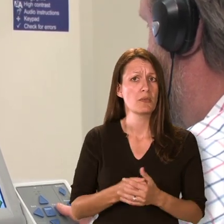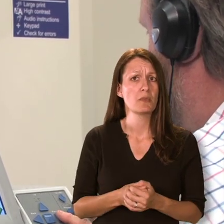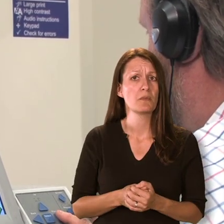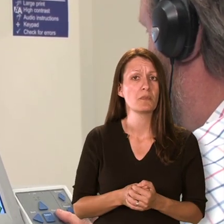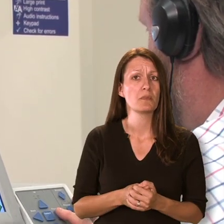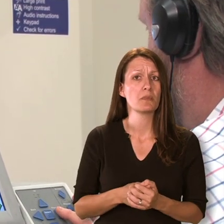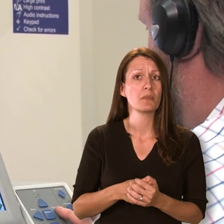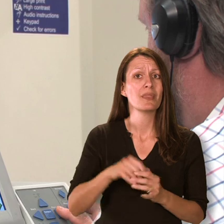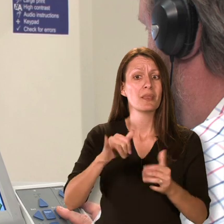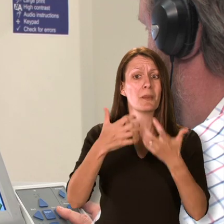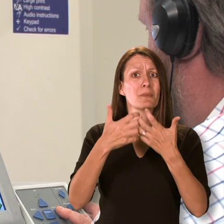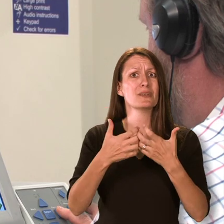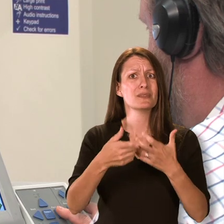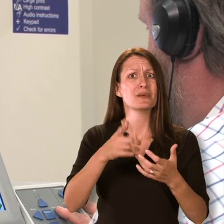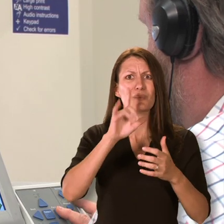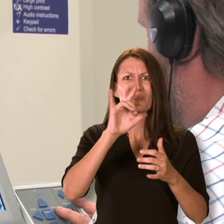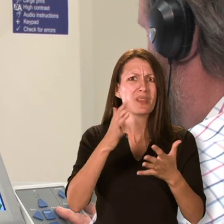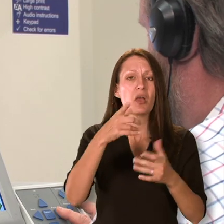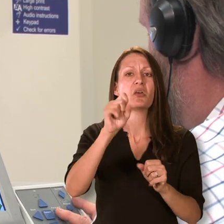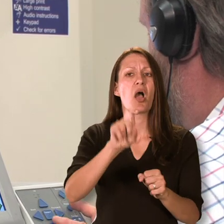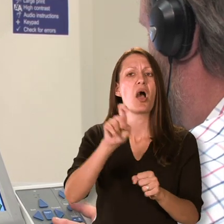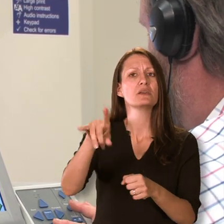An Election Judge will show you how to use it